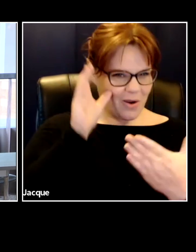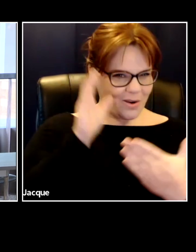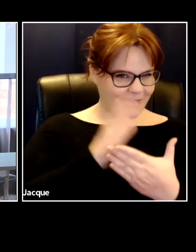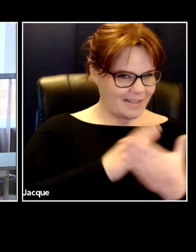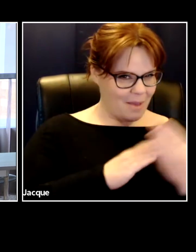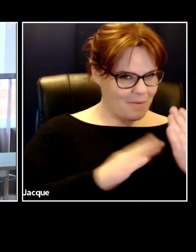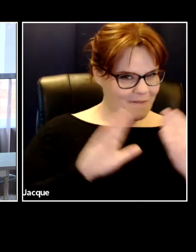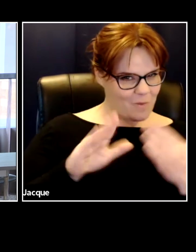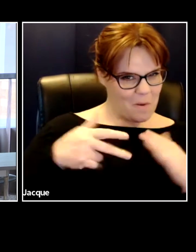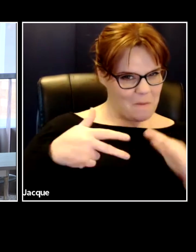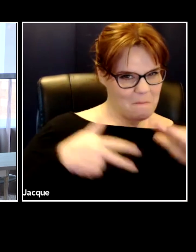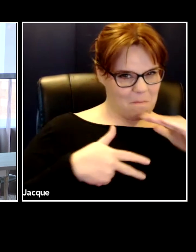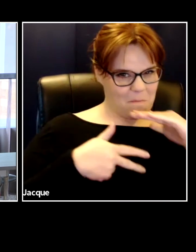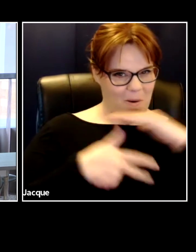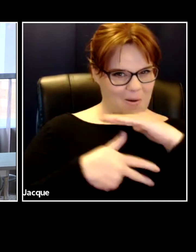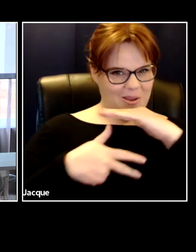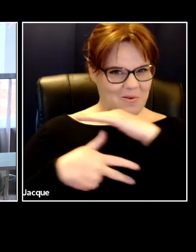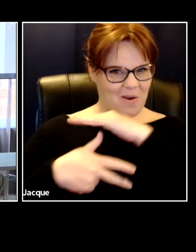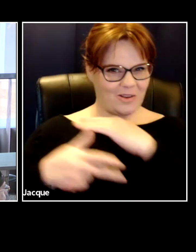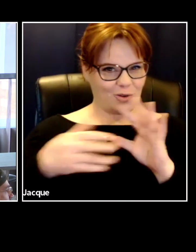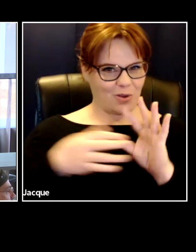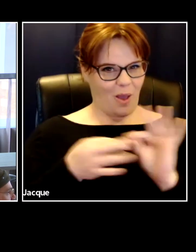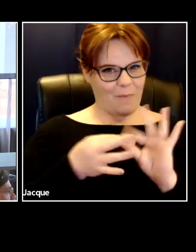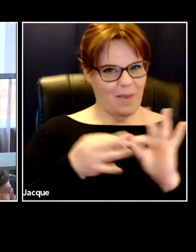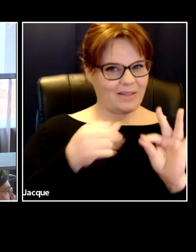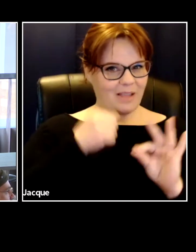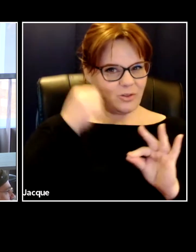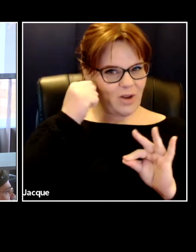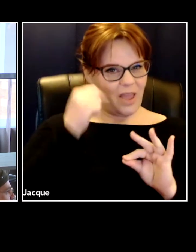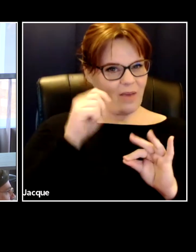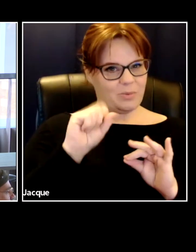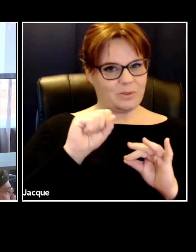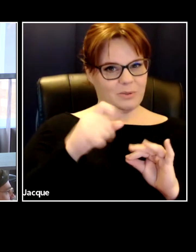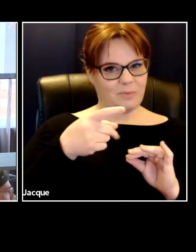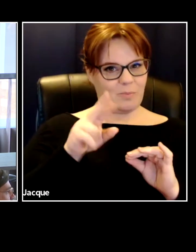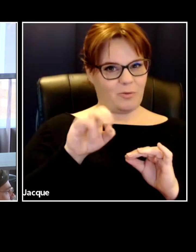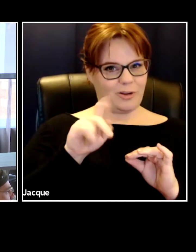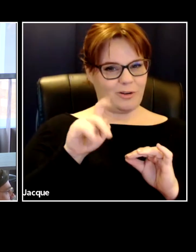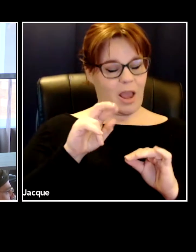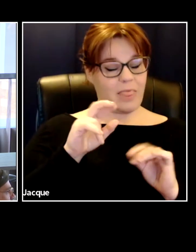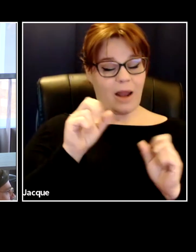the parking garage comment yesterday and that that is mind-blowing about those parking garage levels